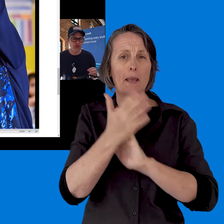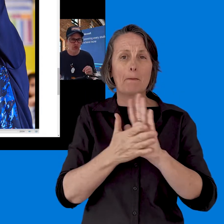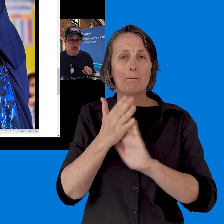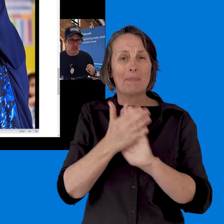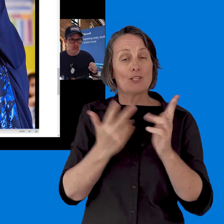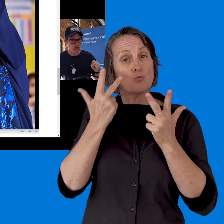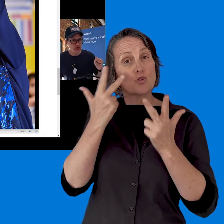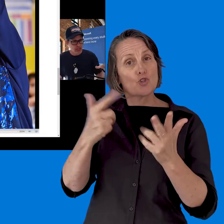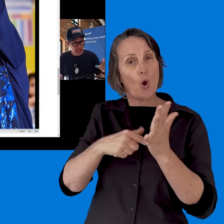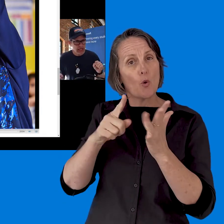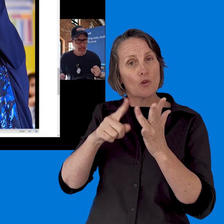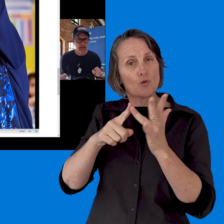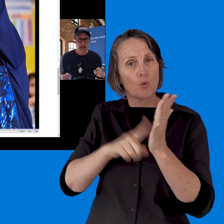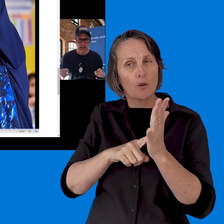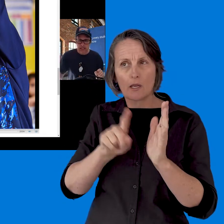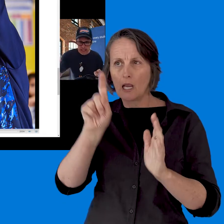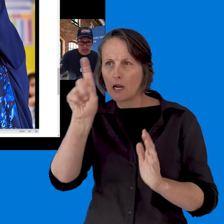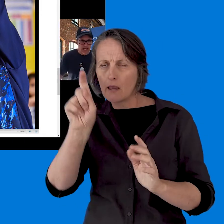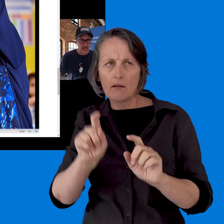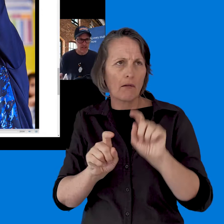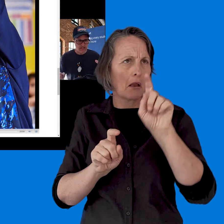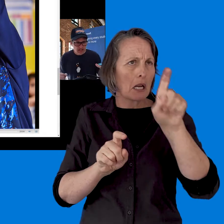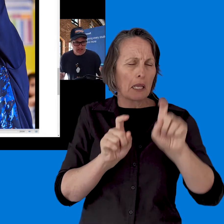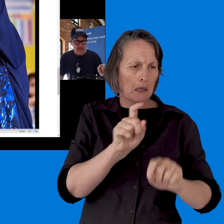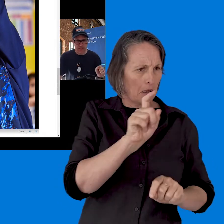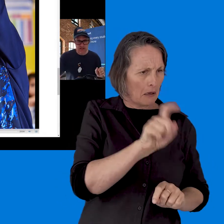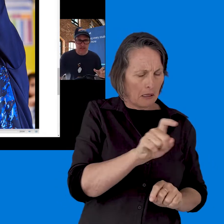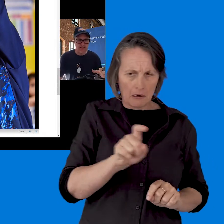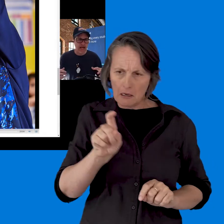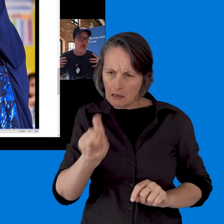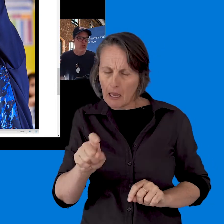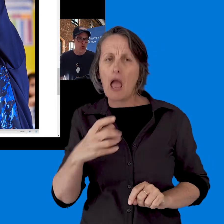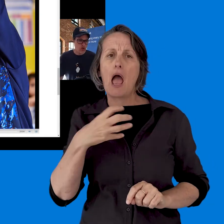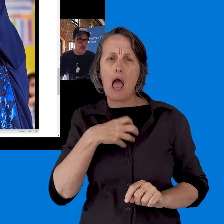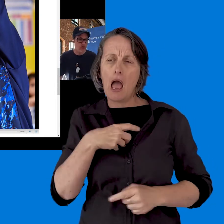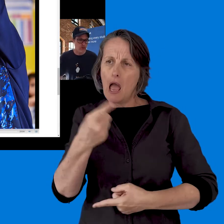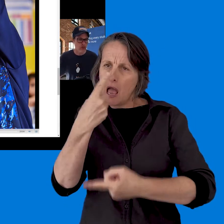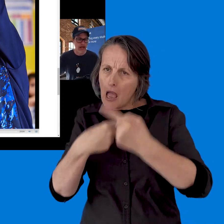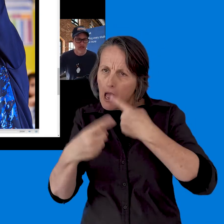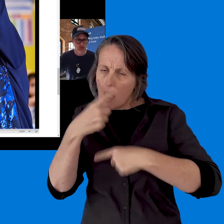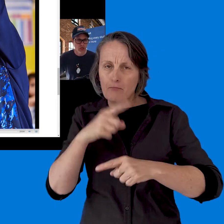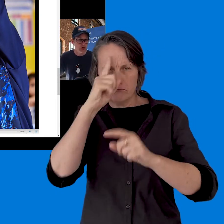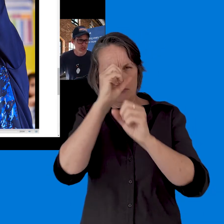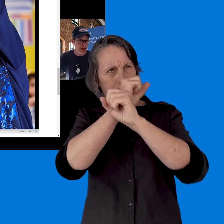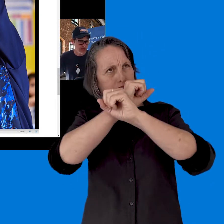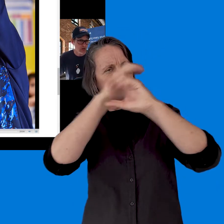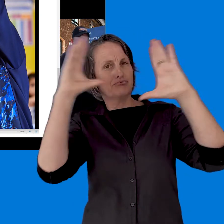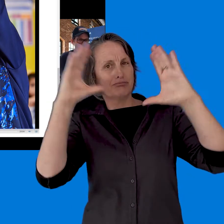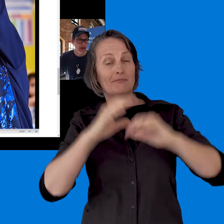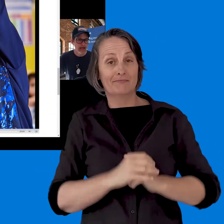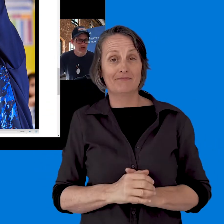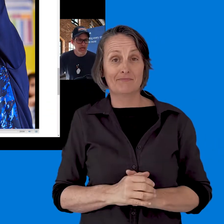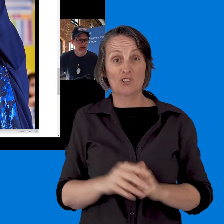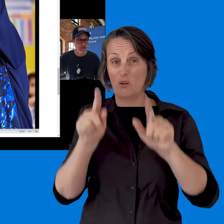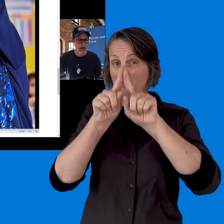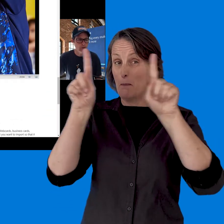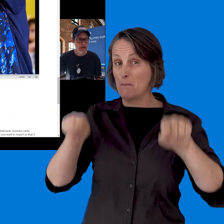of the tool and it shows you click here, click there. This does this, this does that, and it talks you through it as you go. So that's on that page as well.